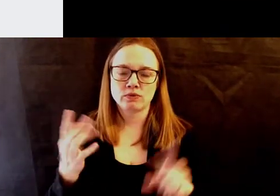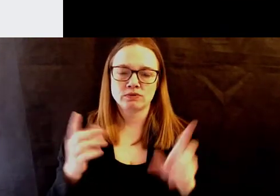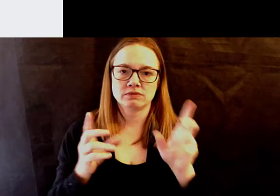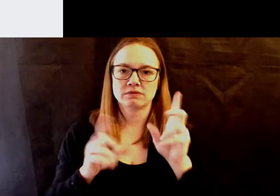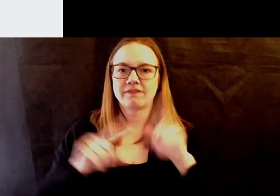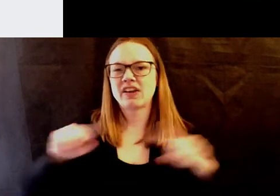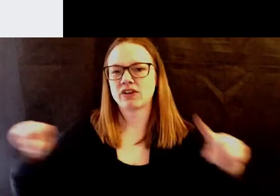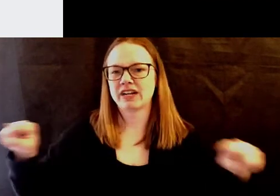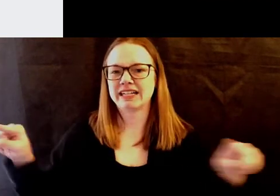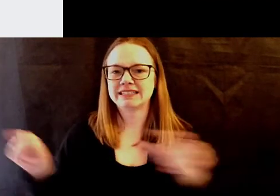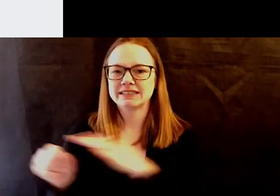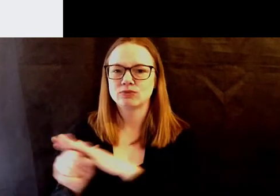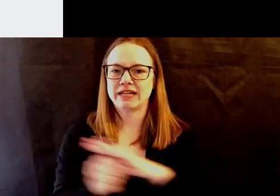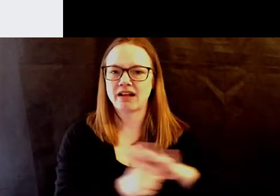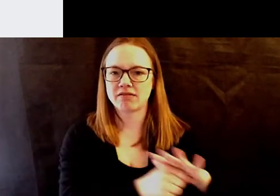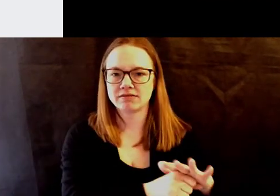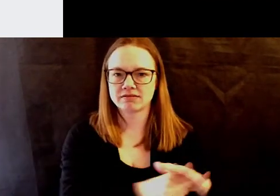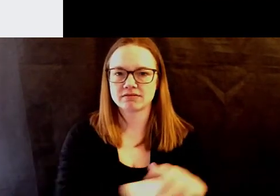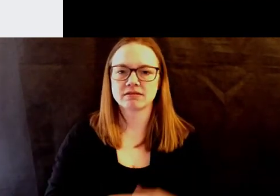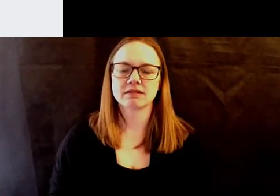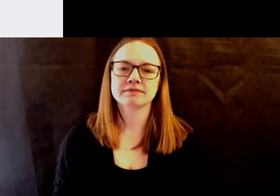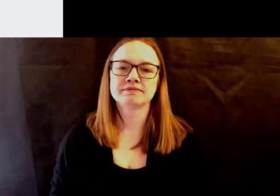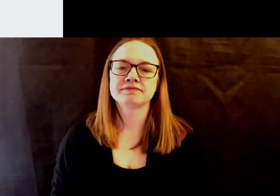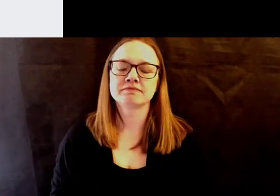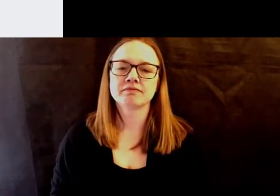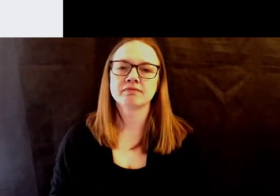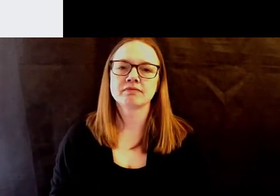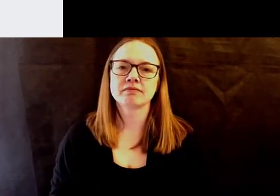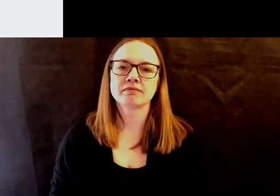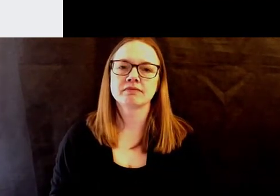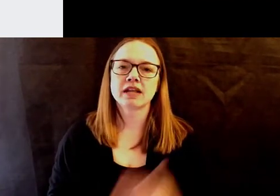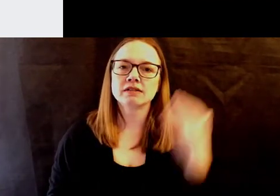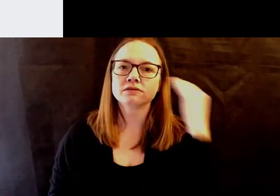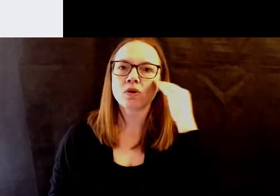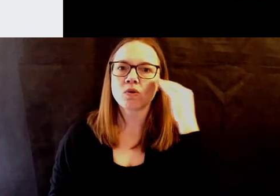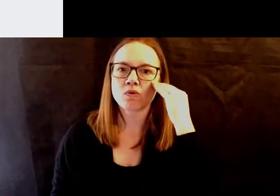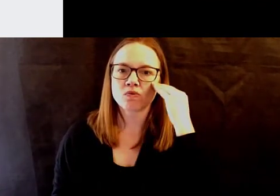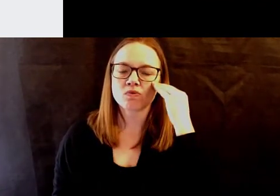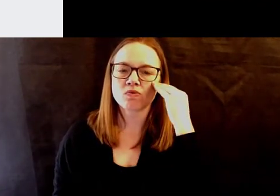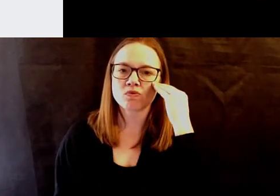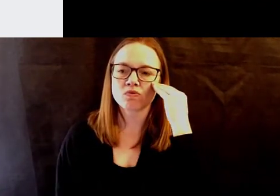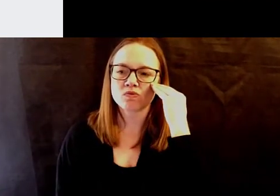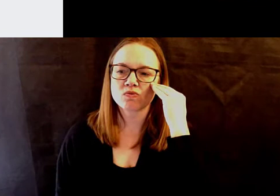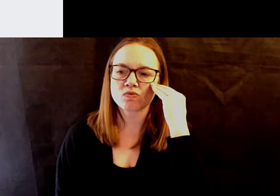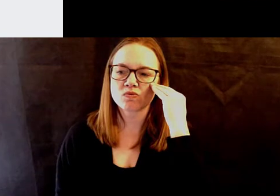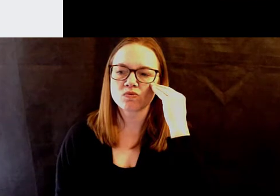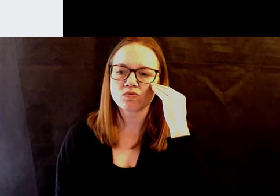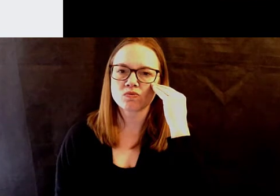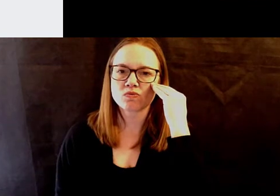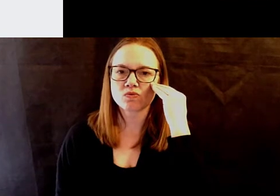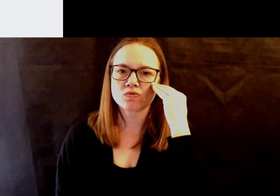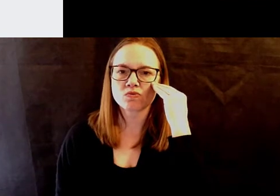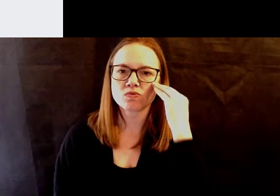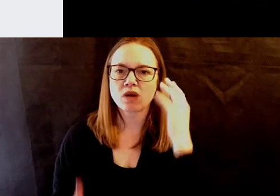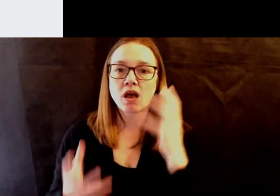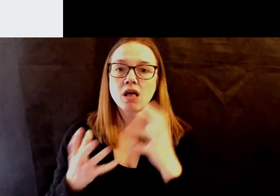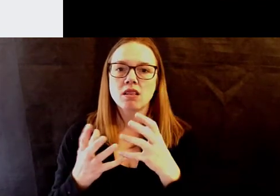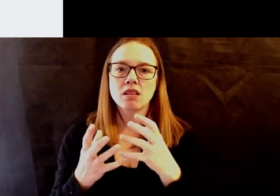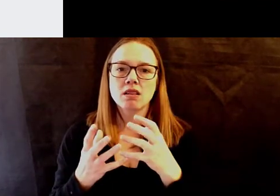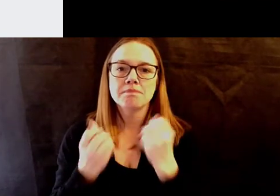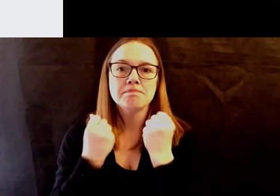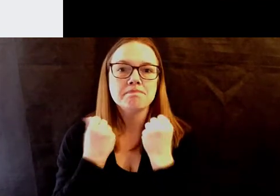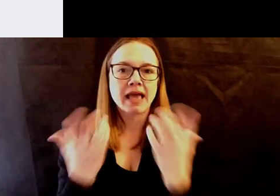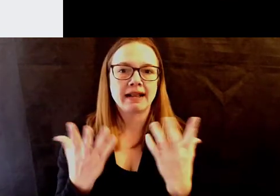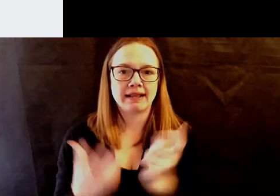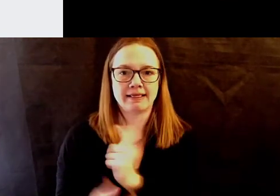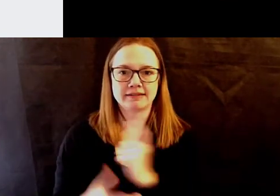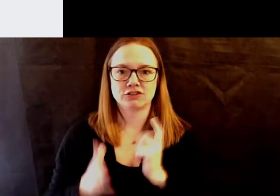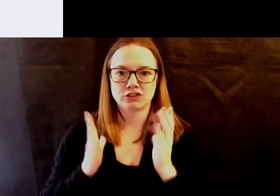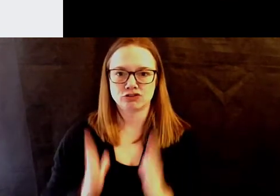And I know a lot of legislators and other policymakers